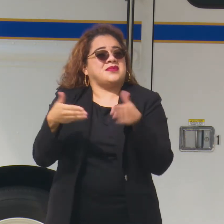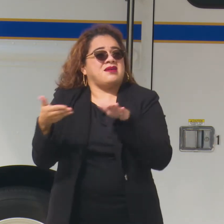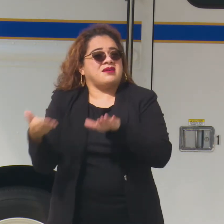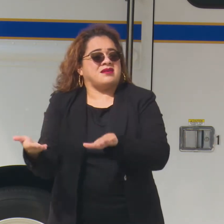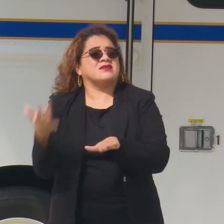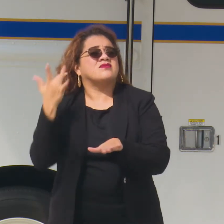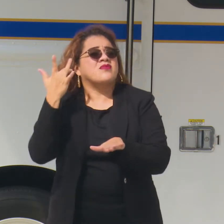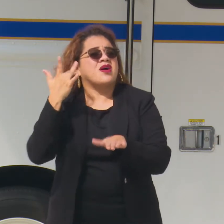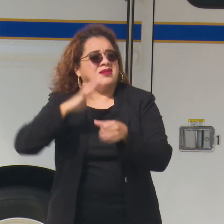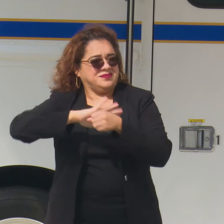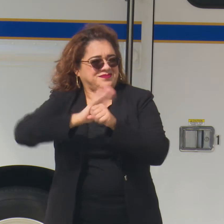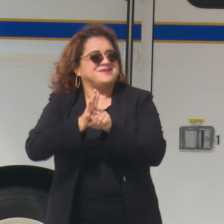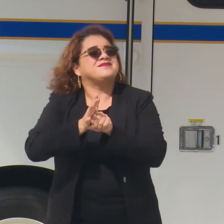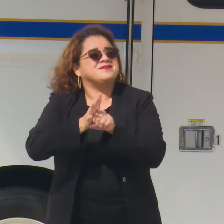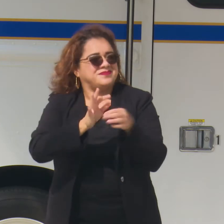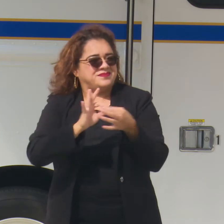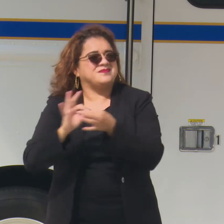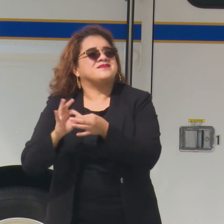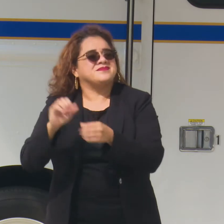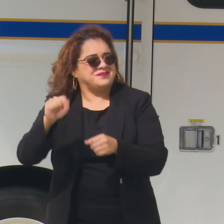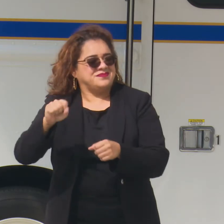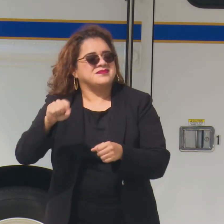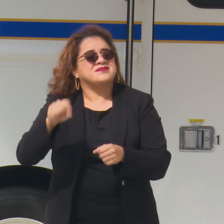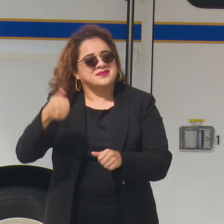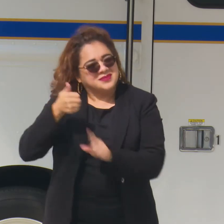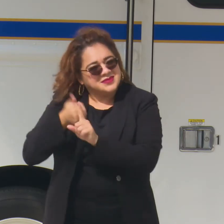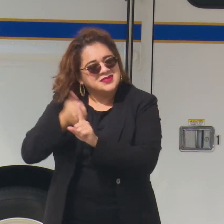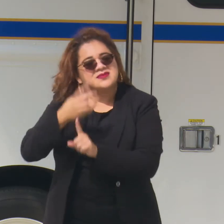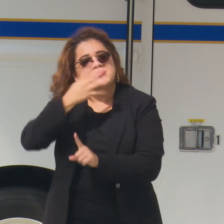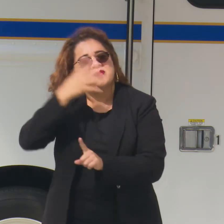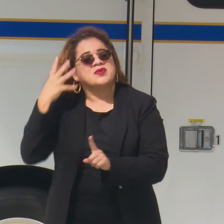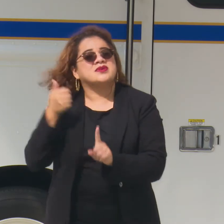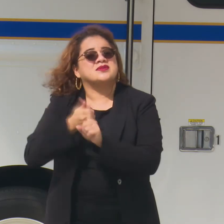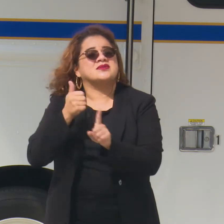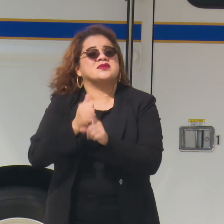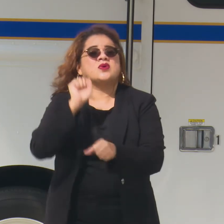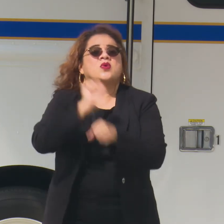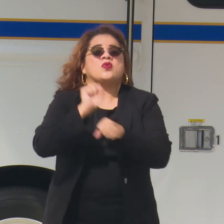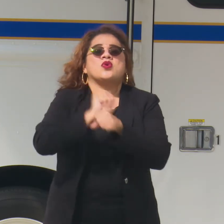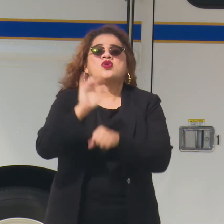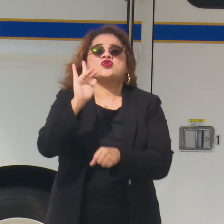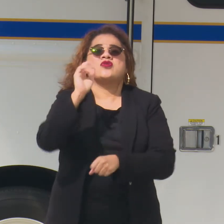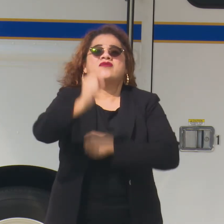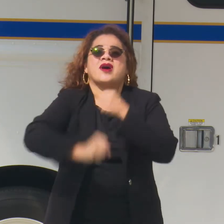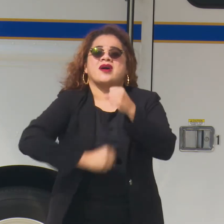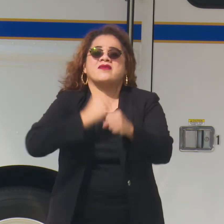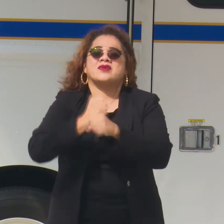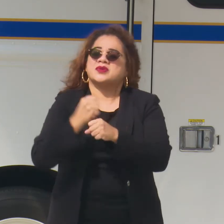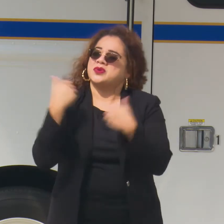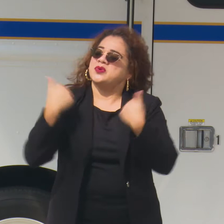was an immigrant and for 25 years she worked with many patients that were